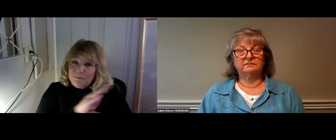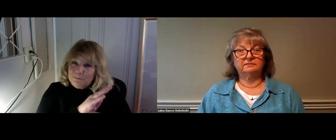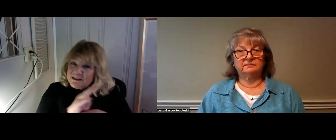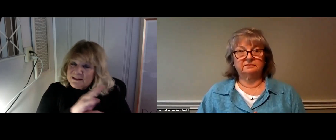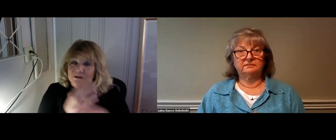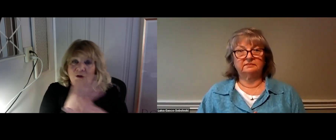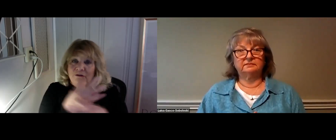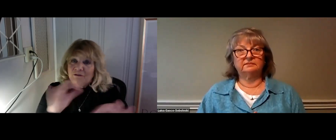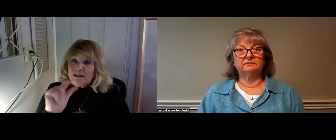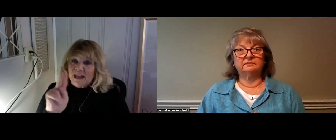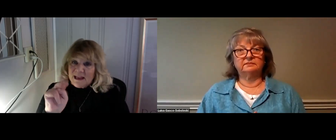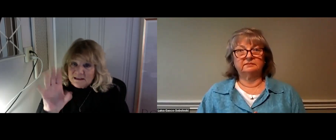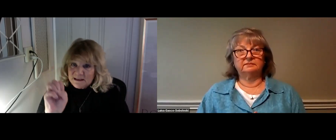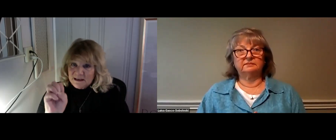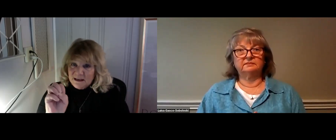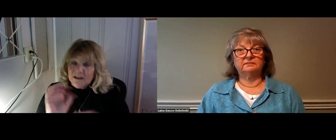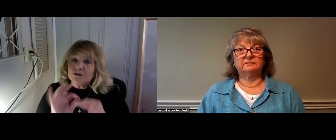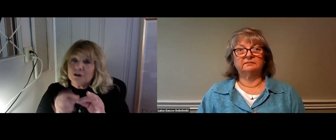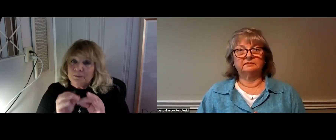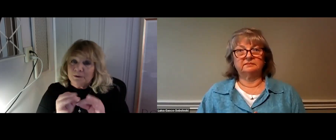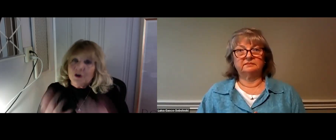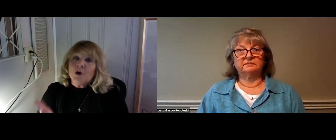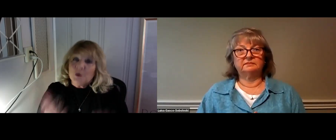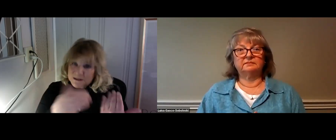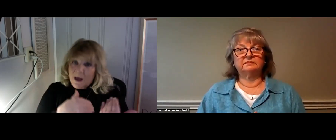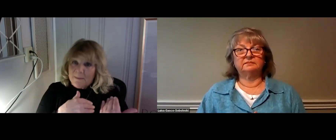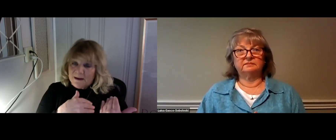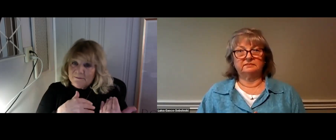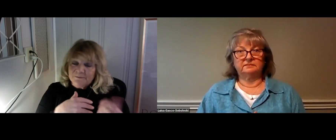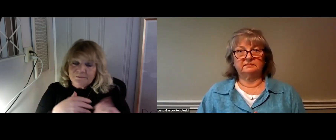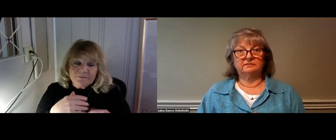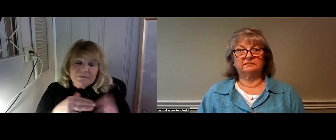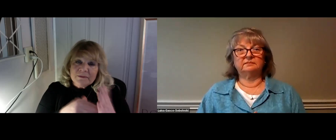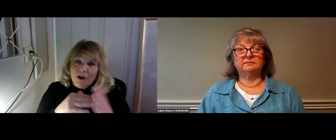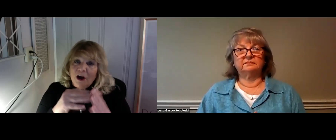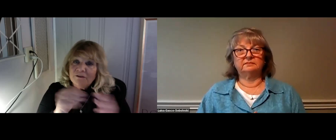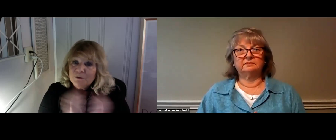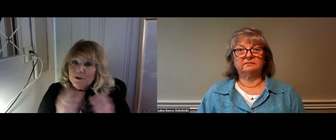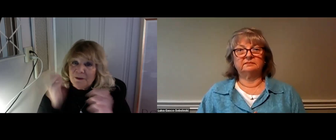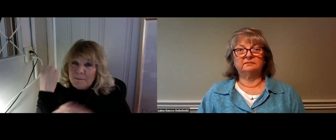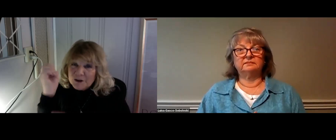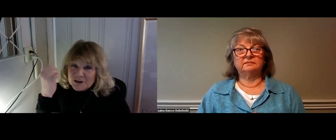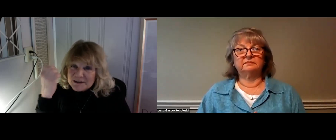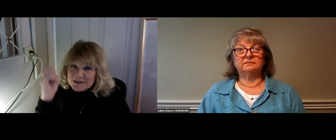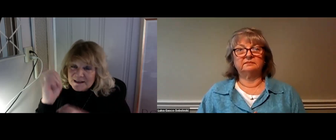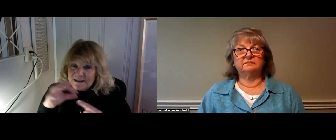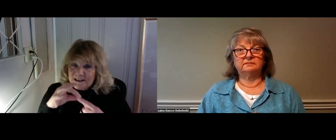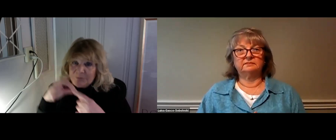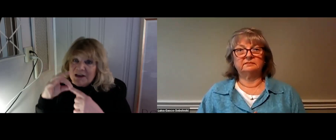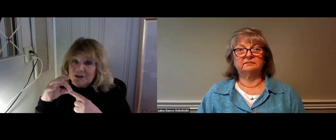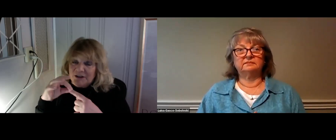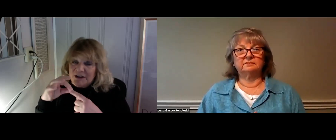business or freelance interpreter who is coming. Often with emergencies, especially,